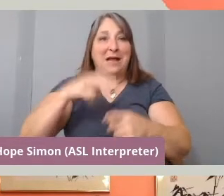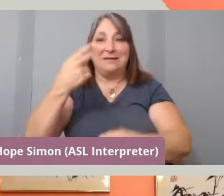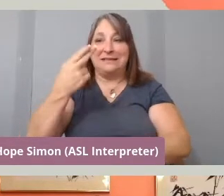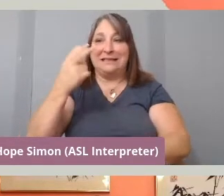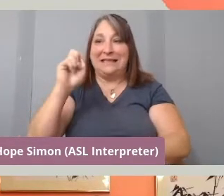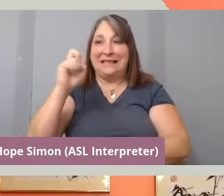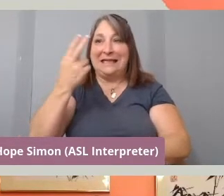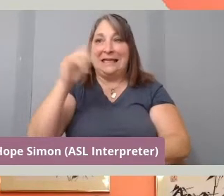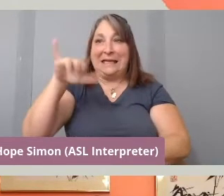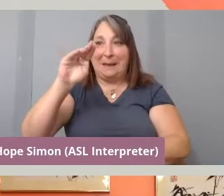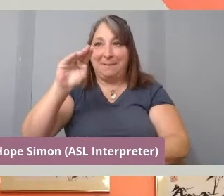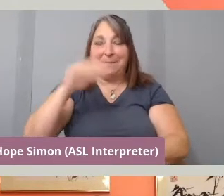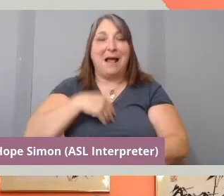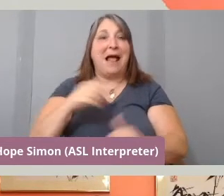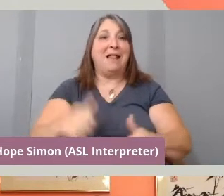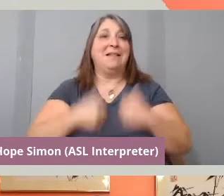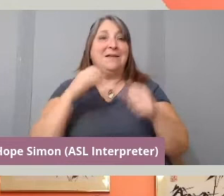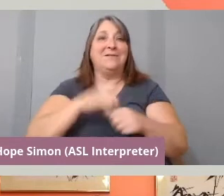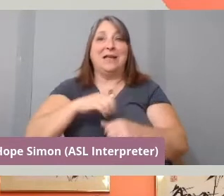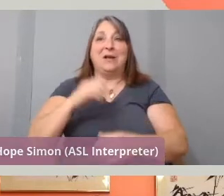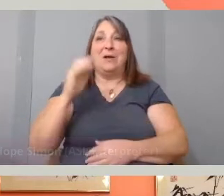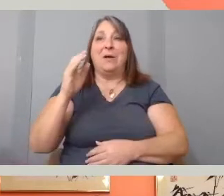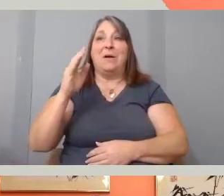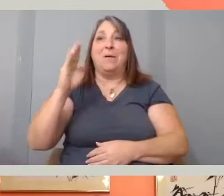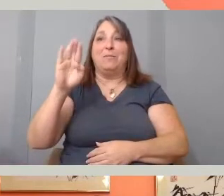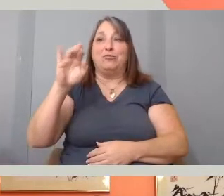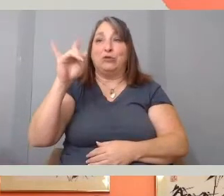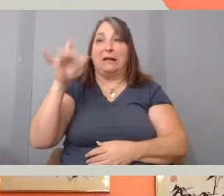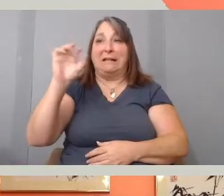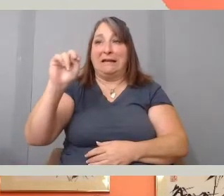I'm located in Brooklyn, New York on the occupied land